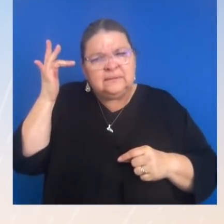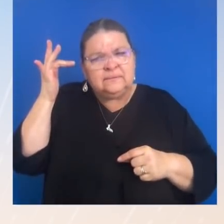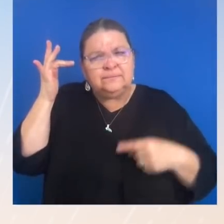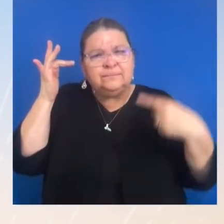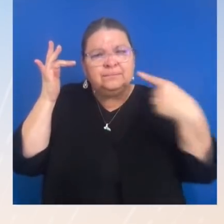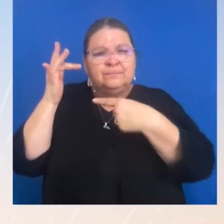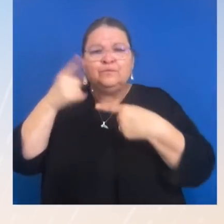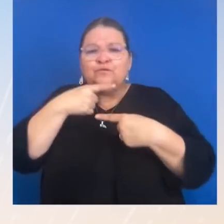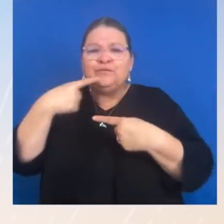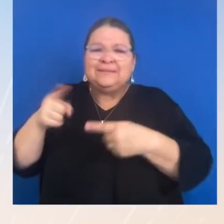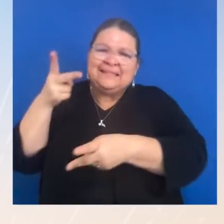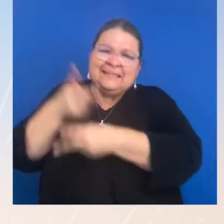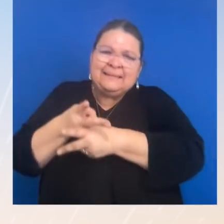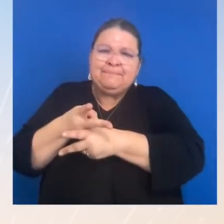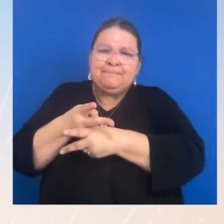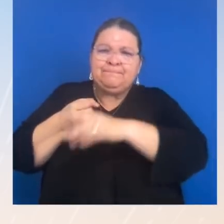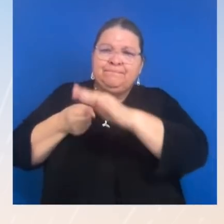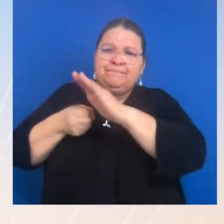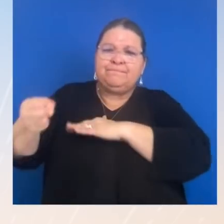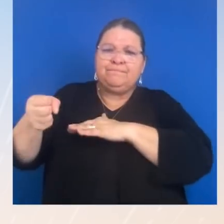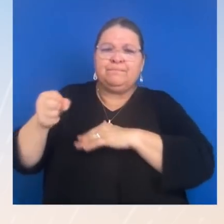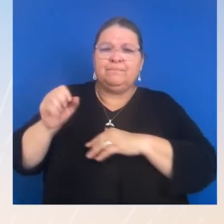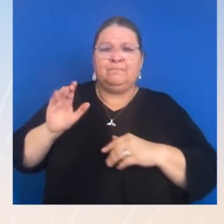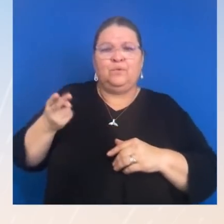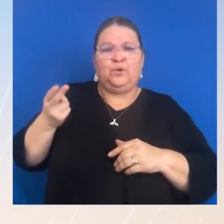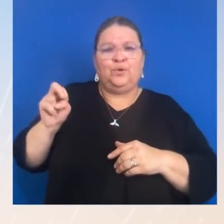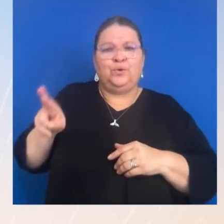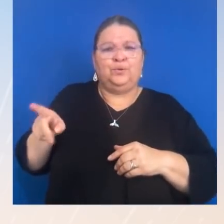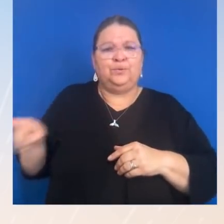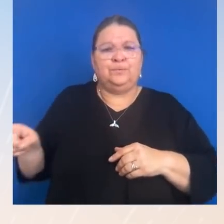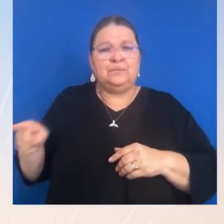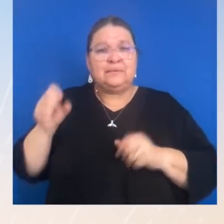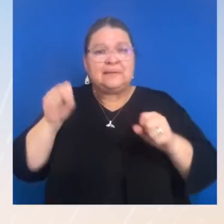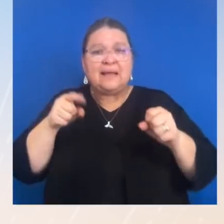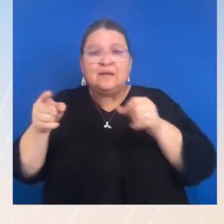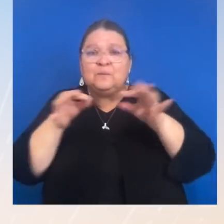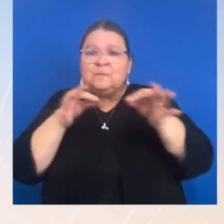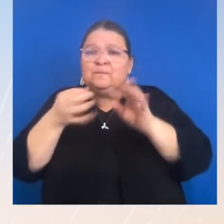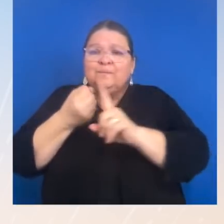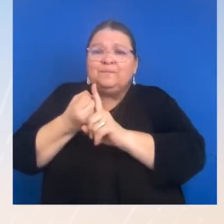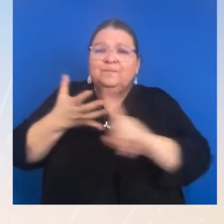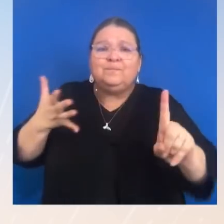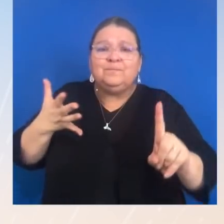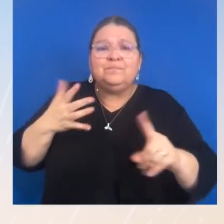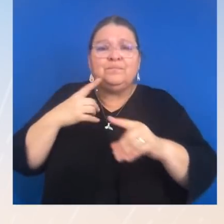the minutiae as to what you're doing and how to bring her back? Ms. Psaki: I cannot speak to that from here.